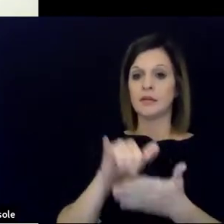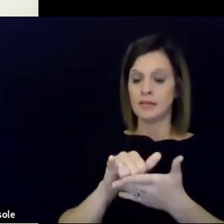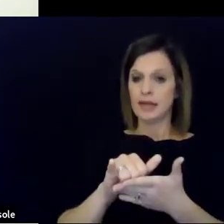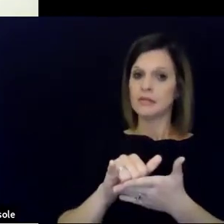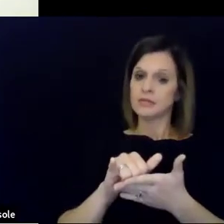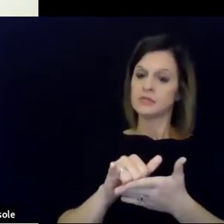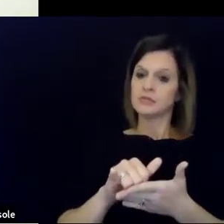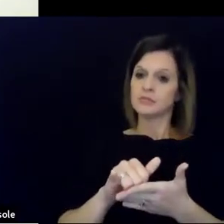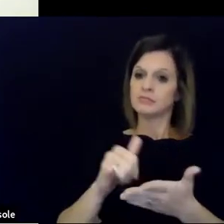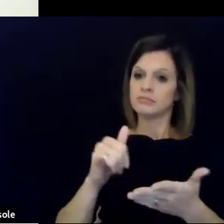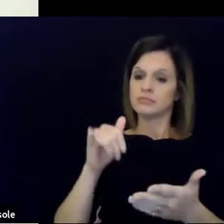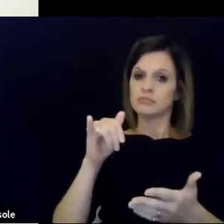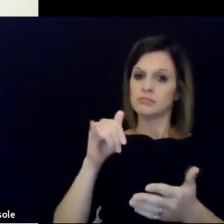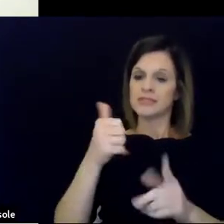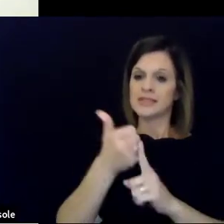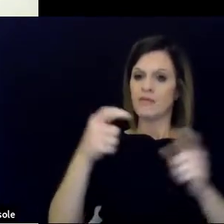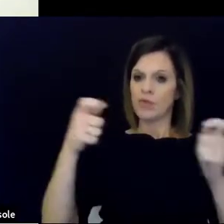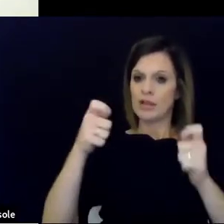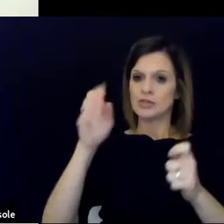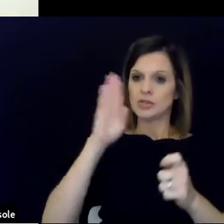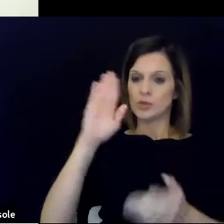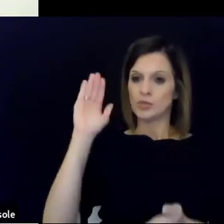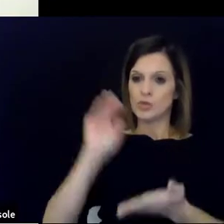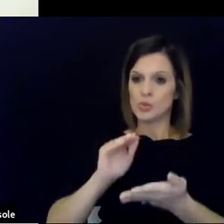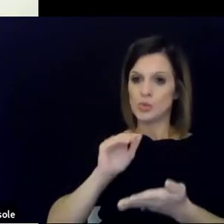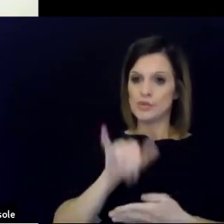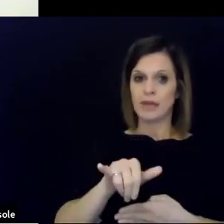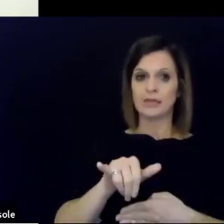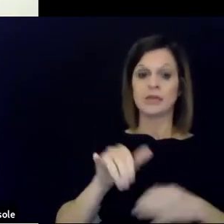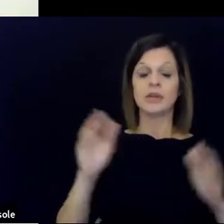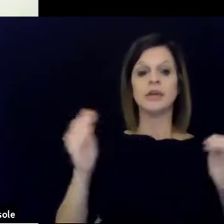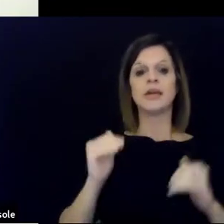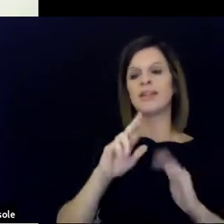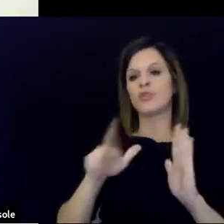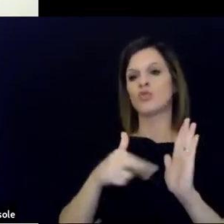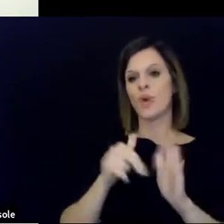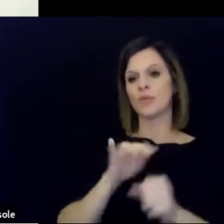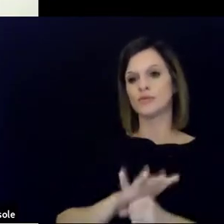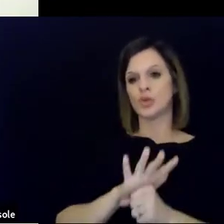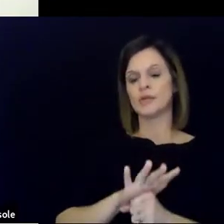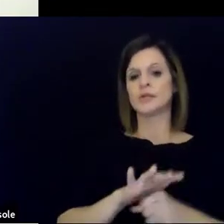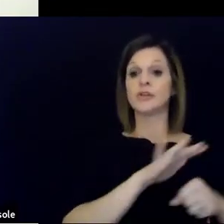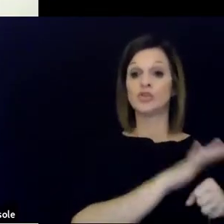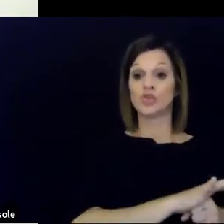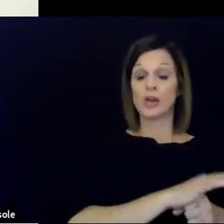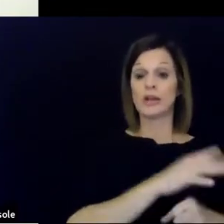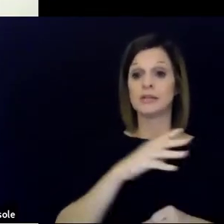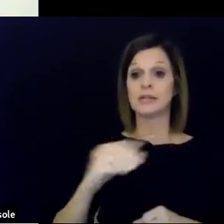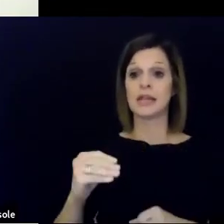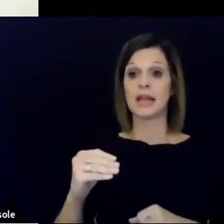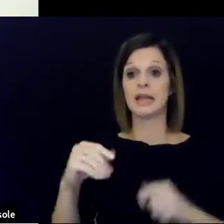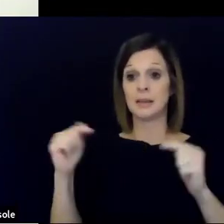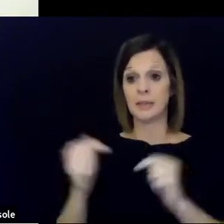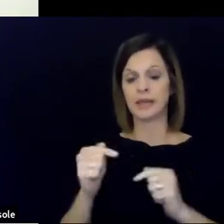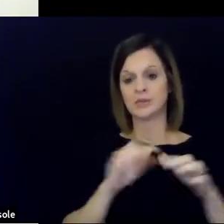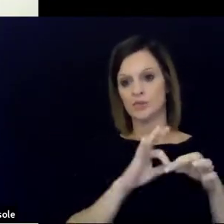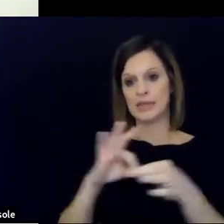Then the role of stress, because stress and pain are related, increased pain leads to stress, increased stress can lead to more pain.